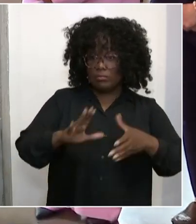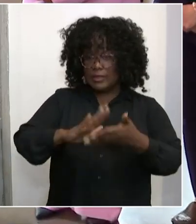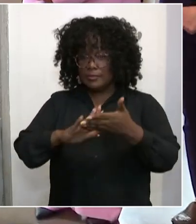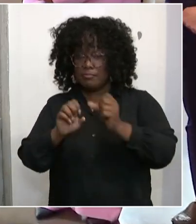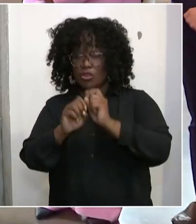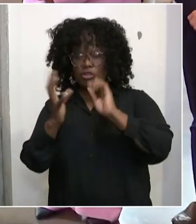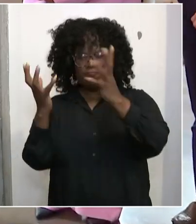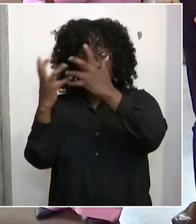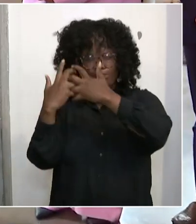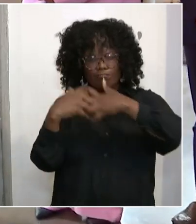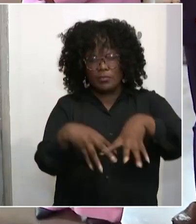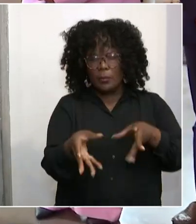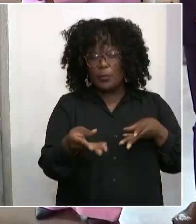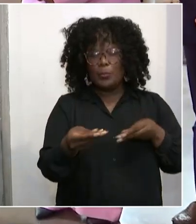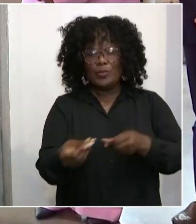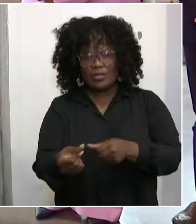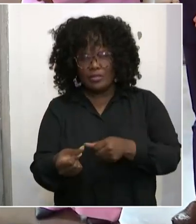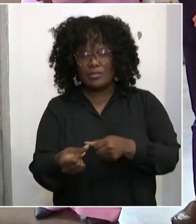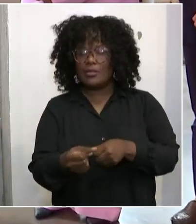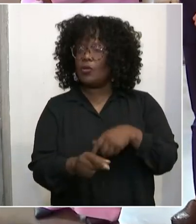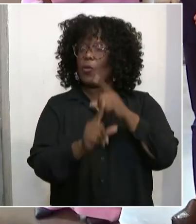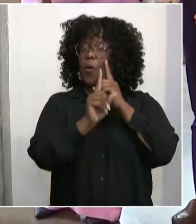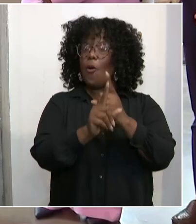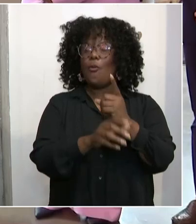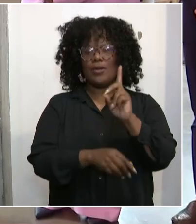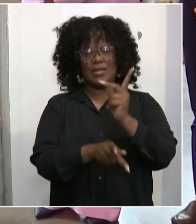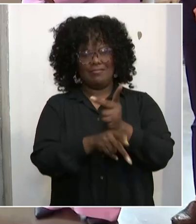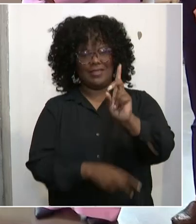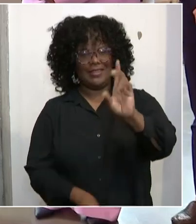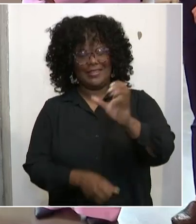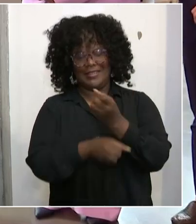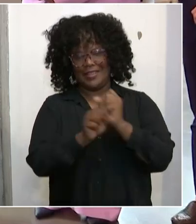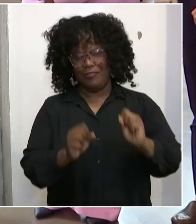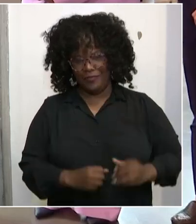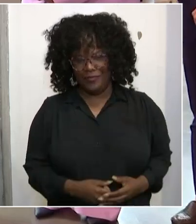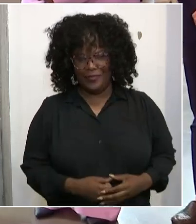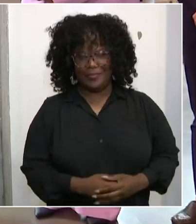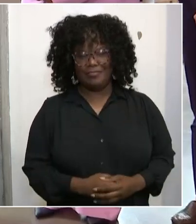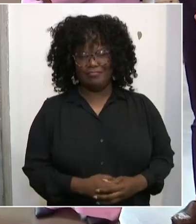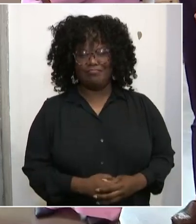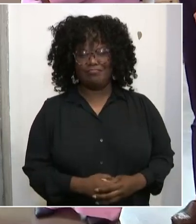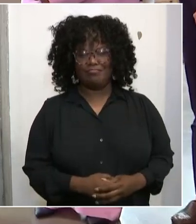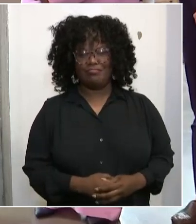working to keep DC safe and to make our events and to bring more events. So first off,